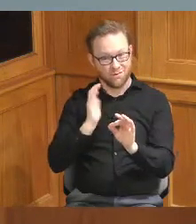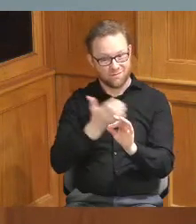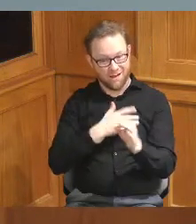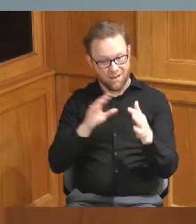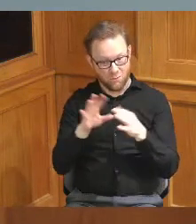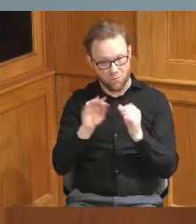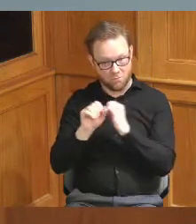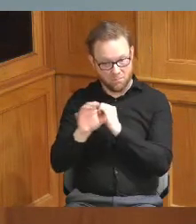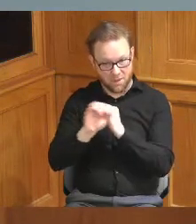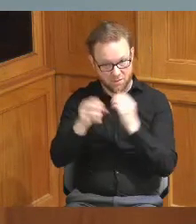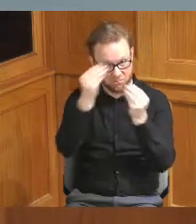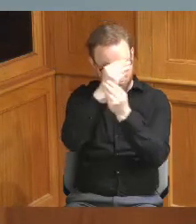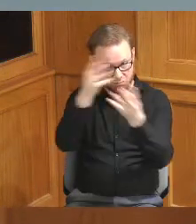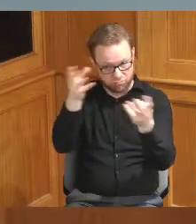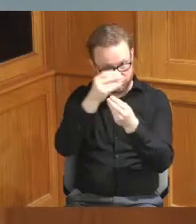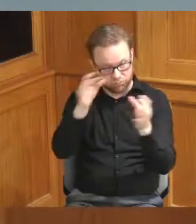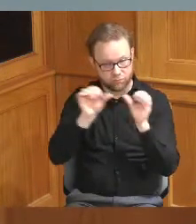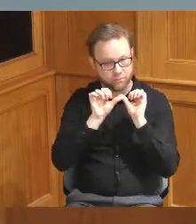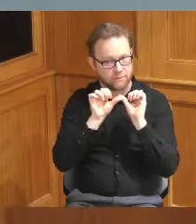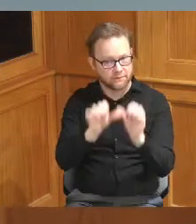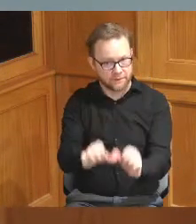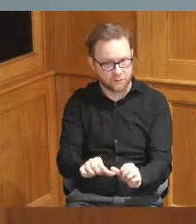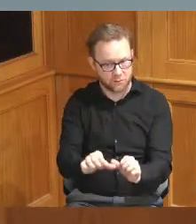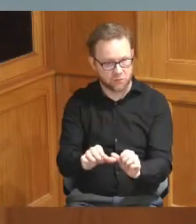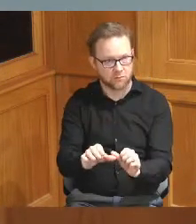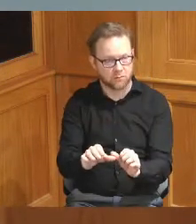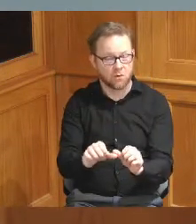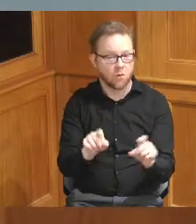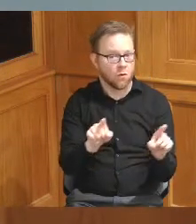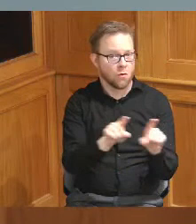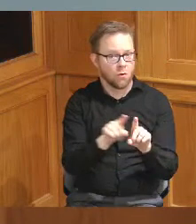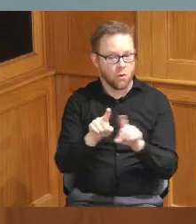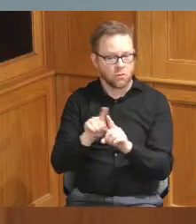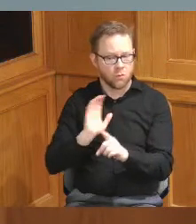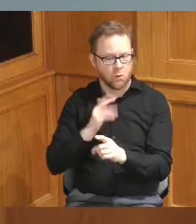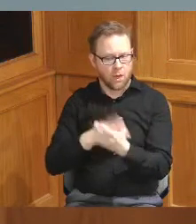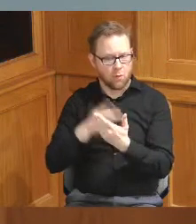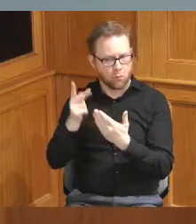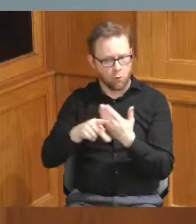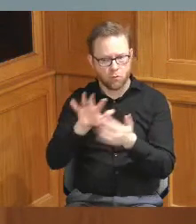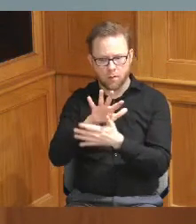a Forefront as well as support for programming it does a lot of good in the community and oftentimes